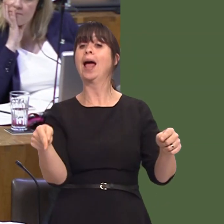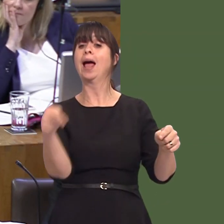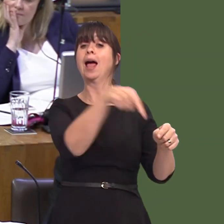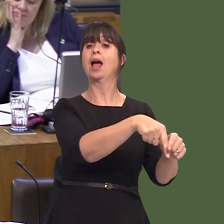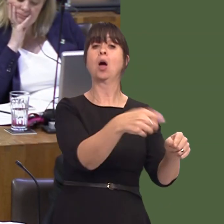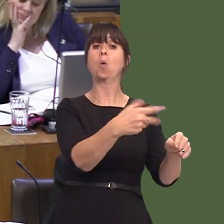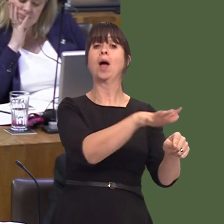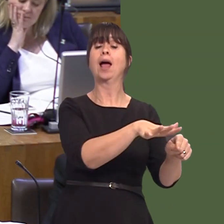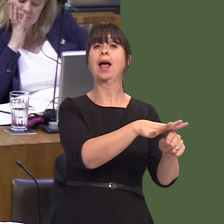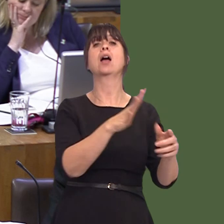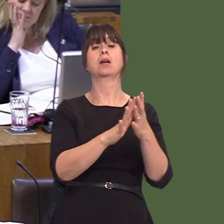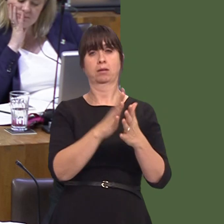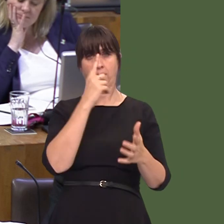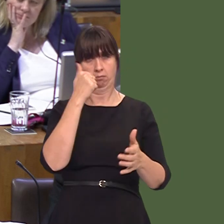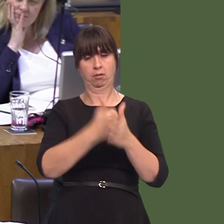bridge can be built.